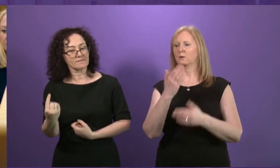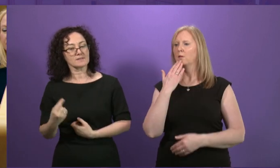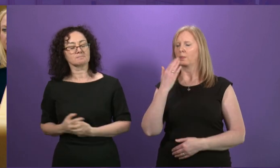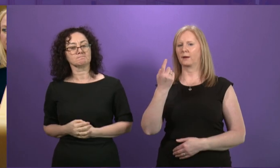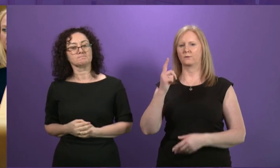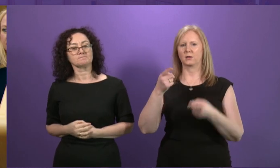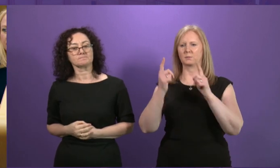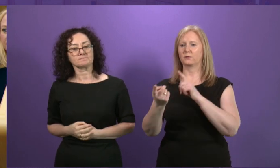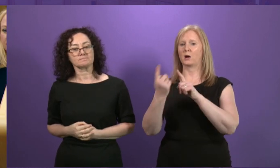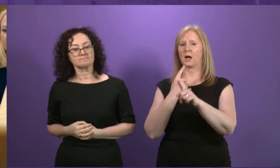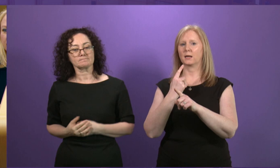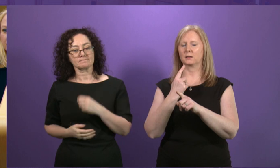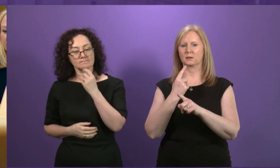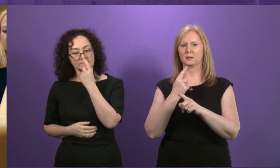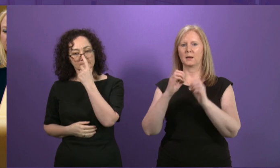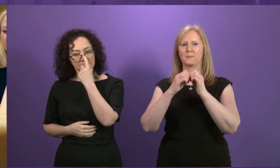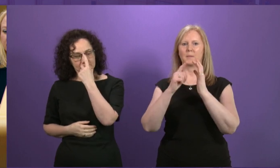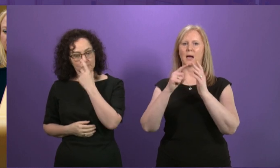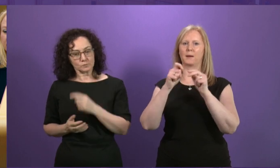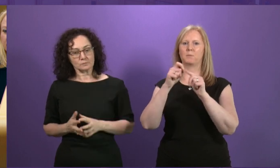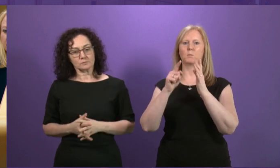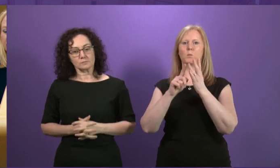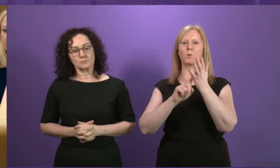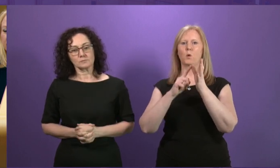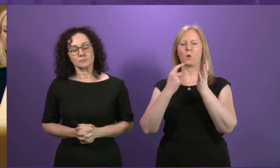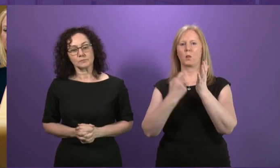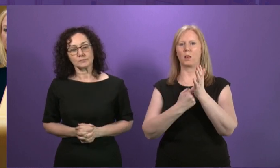University of Glasgow, bipolar disorder patients in Scotland are receiving treatments such